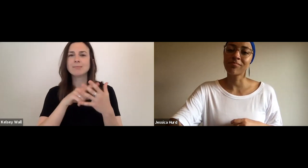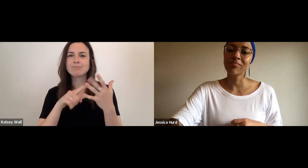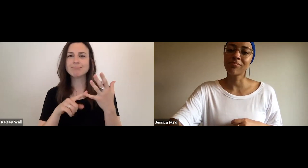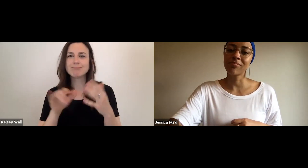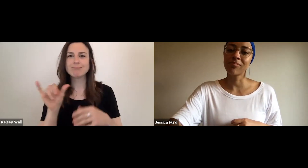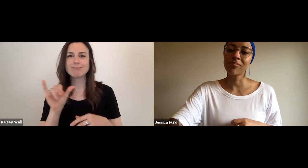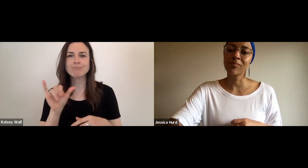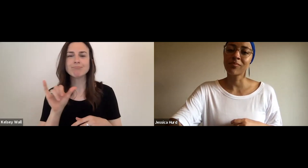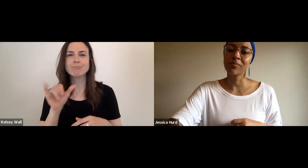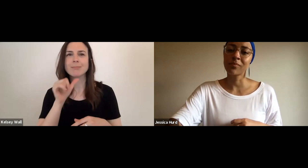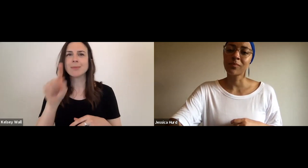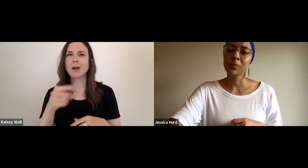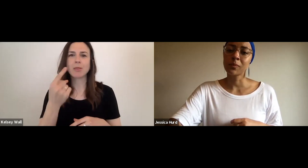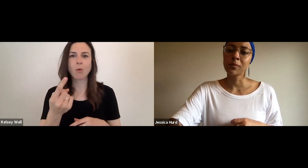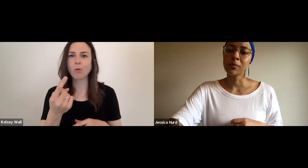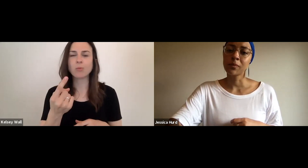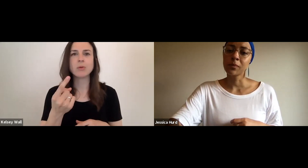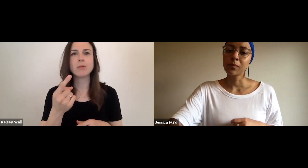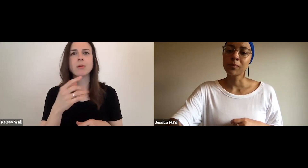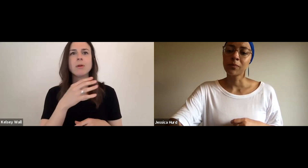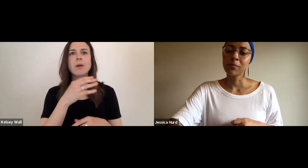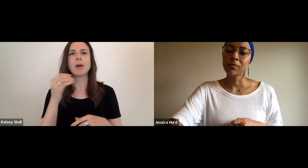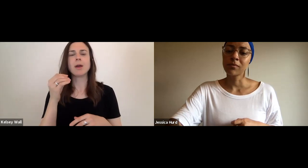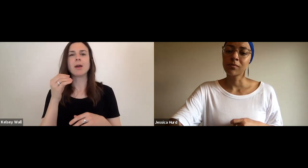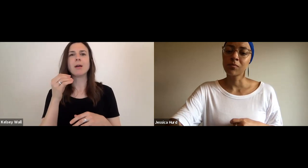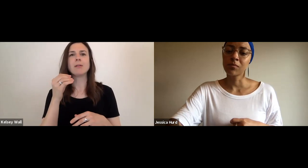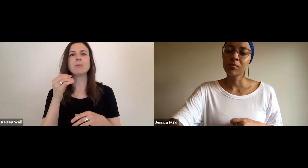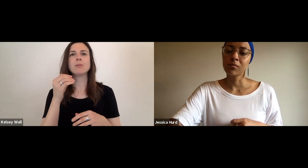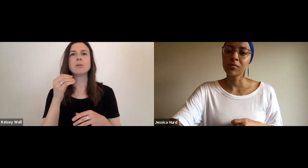Many of us are feeling similar things. You're not alone.